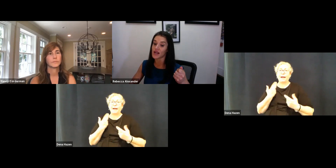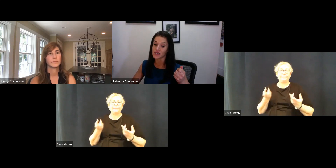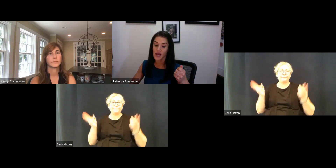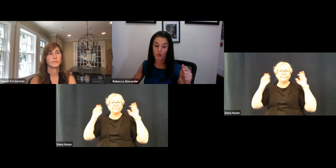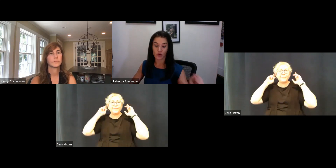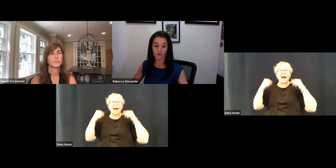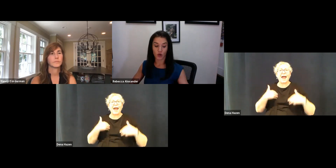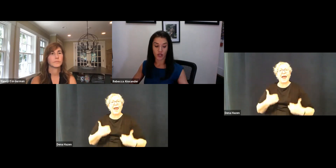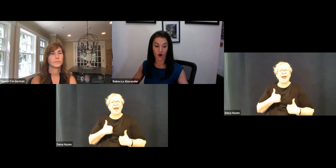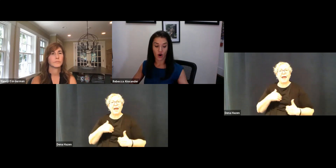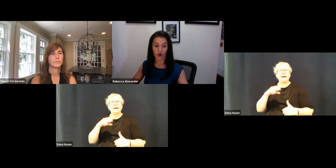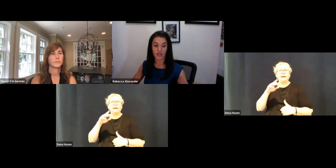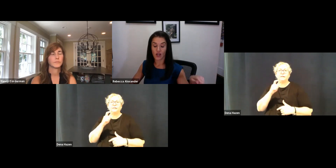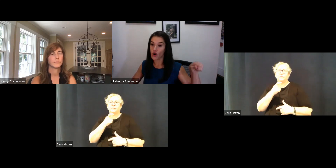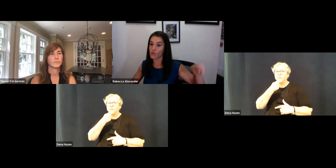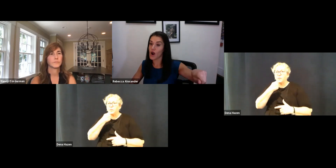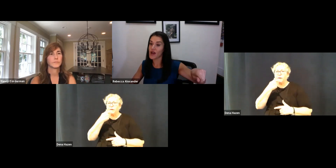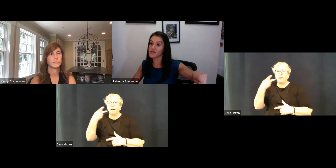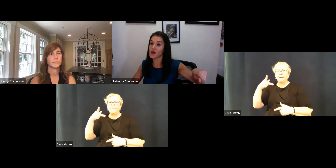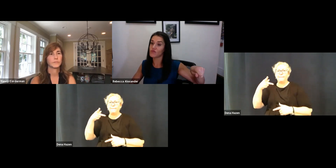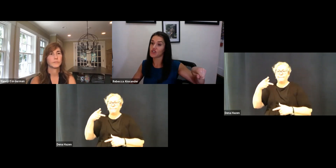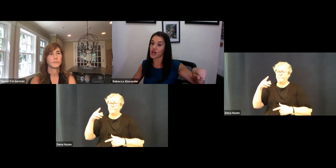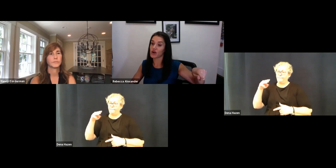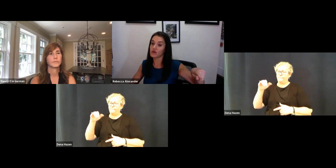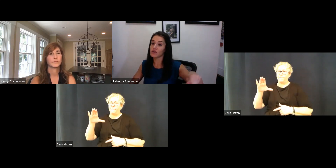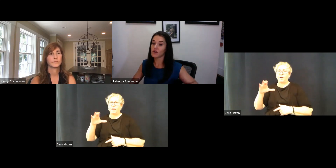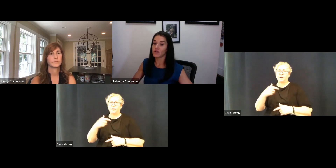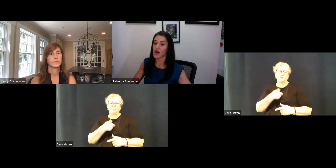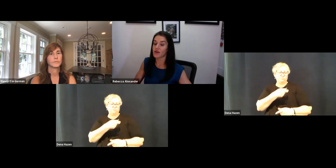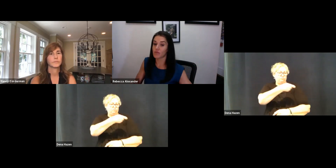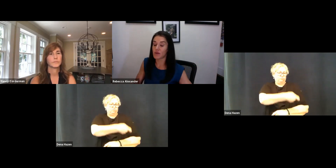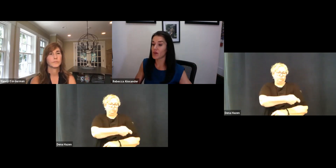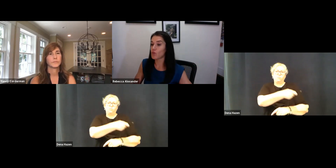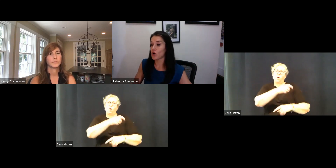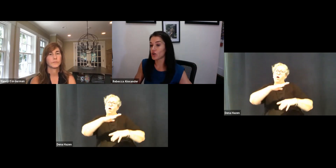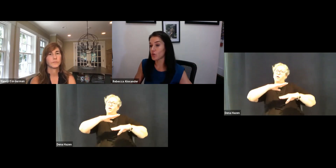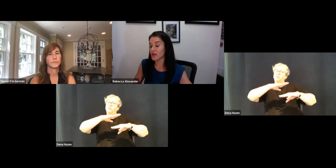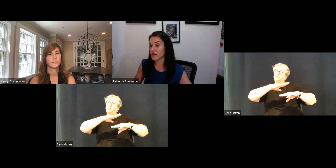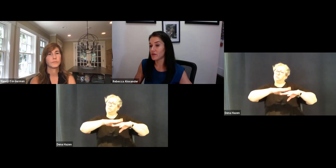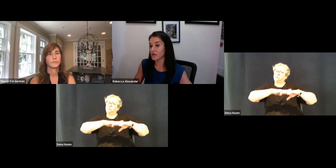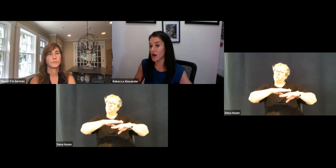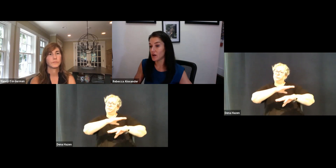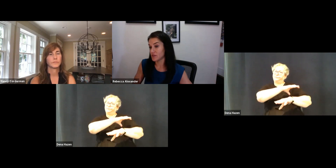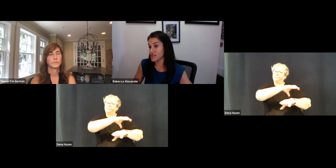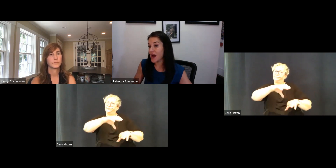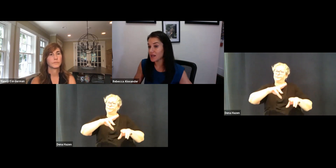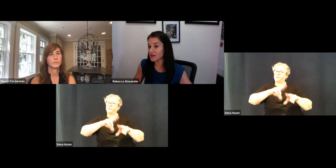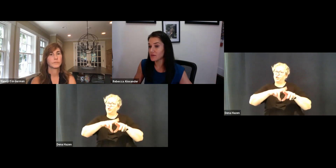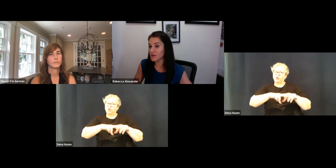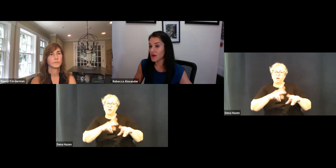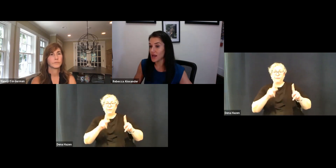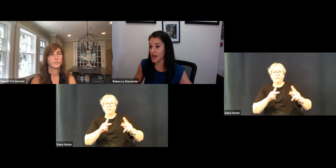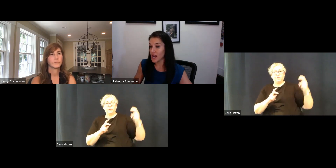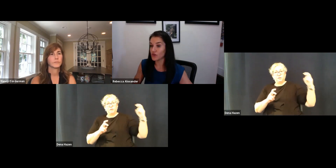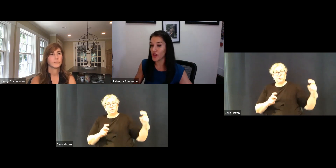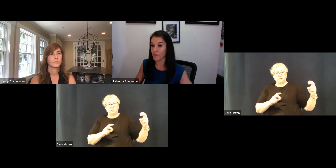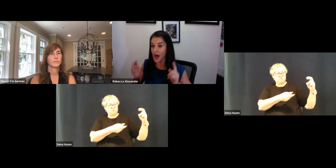and I would put it on the armrest of the chair that the people I worked with sat in, and I told them,